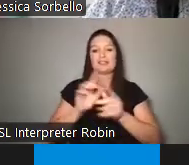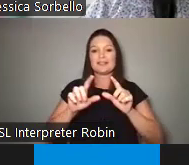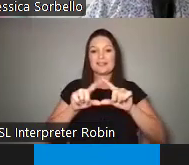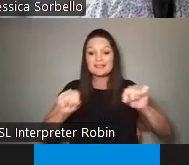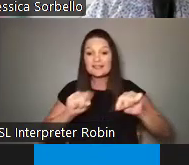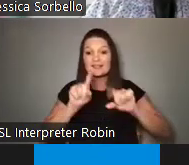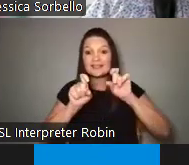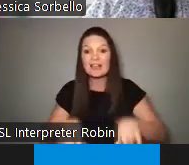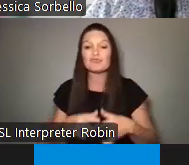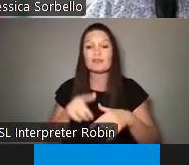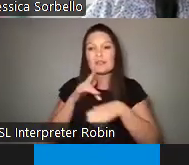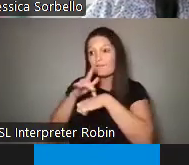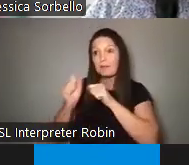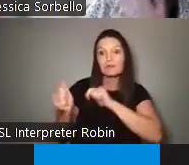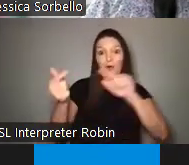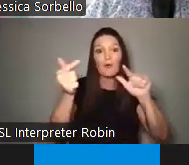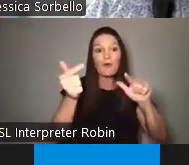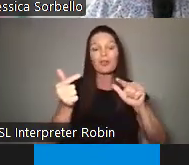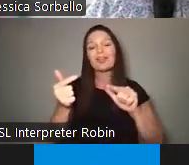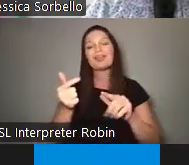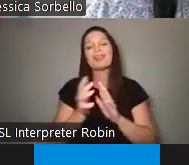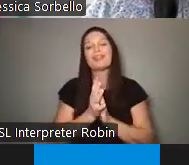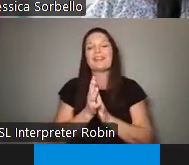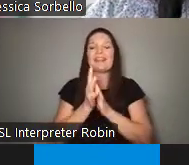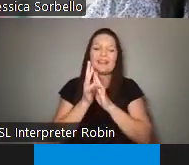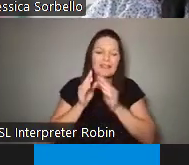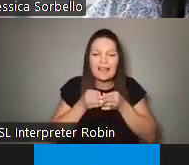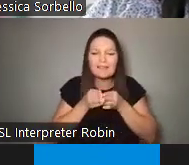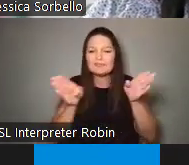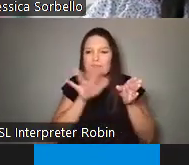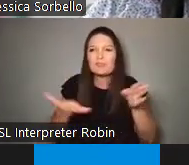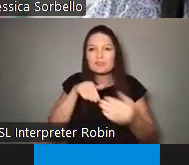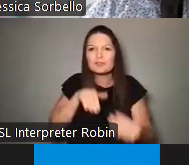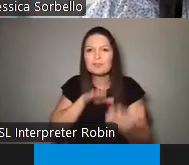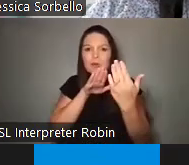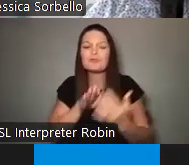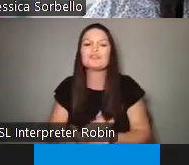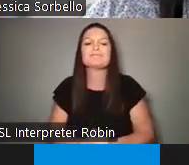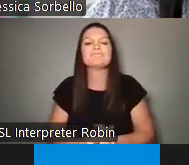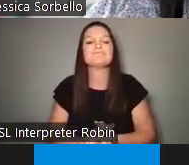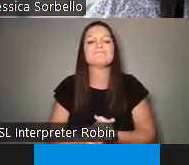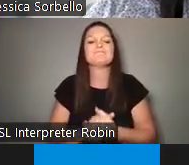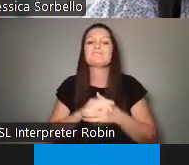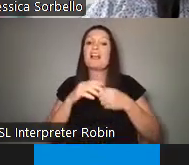Alcohol and all substances. Talking about the safe storage of medications is another really simple way to start